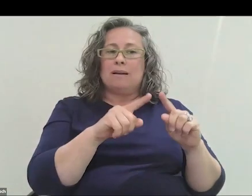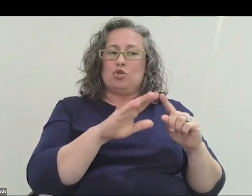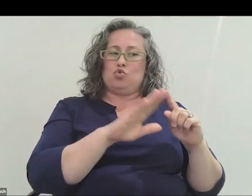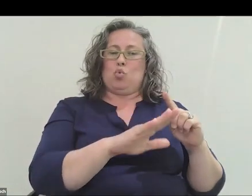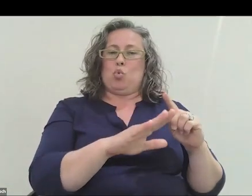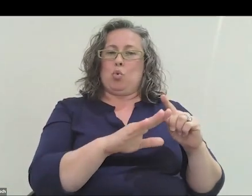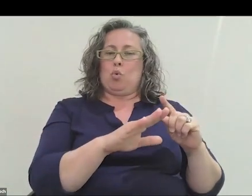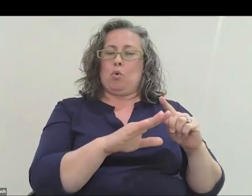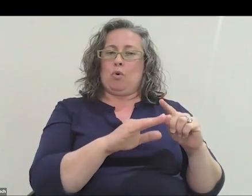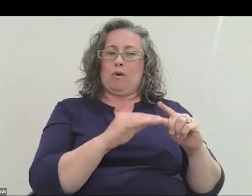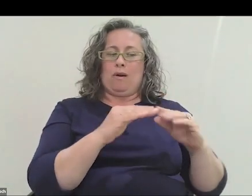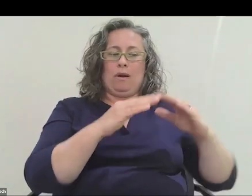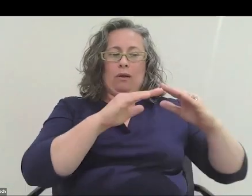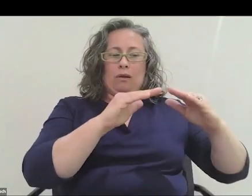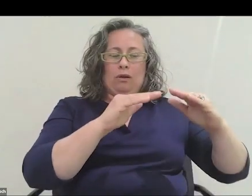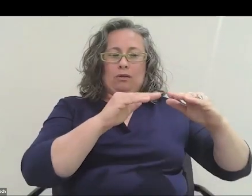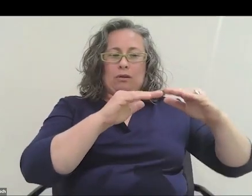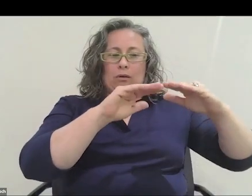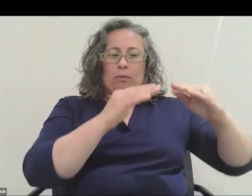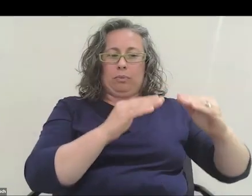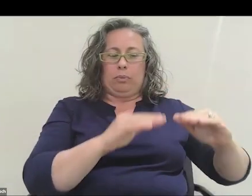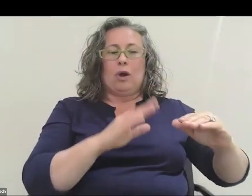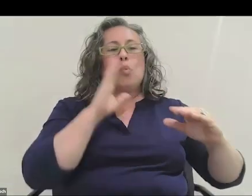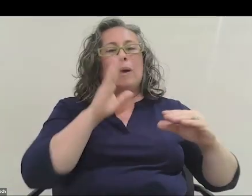are going to be jaggier just like a staircase would be.